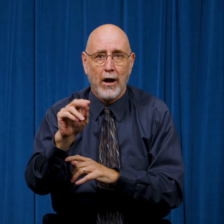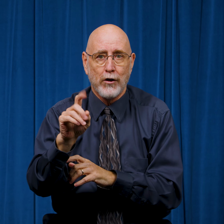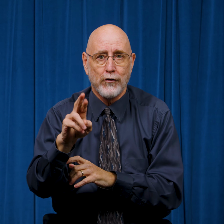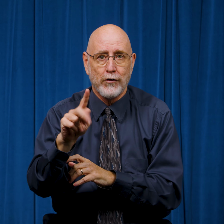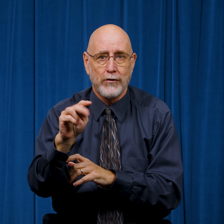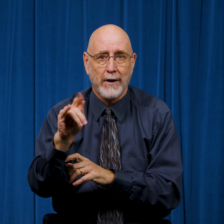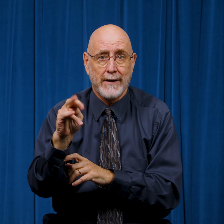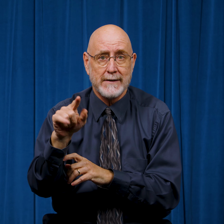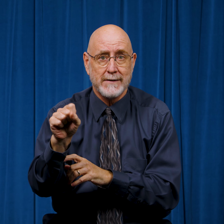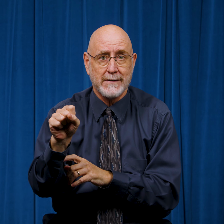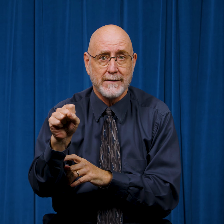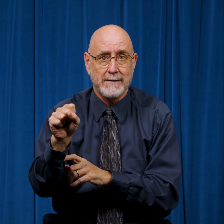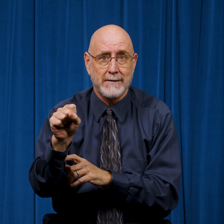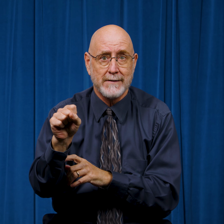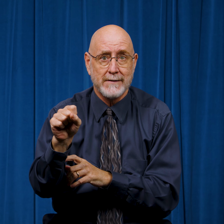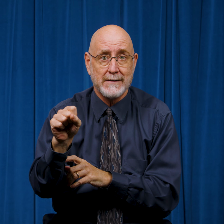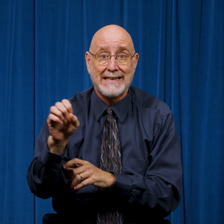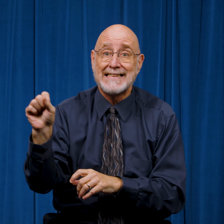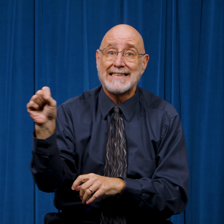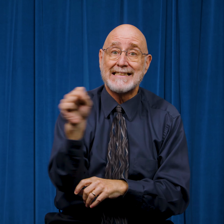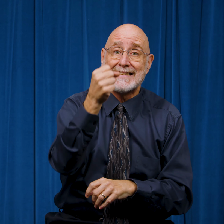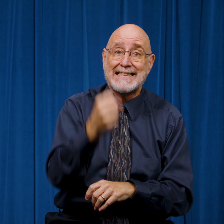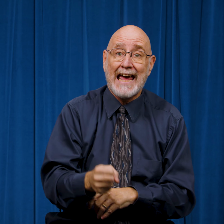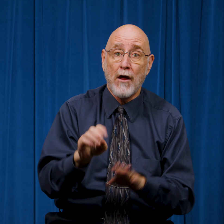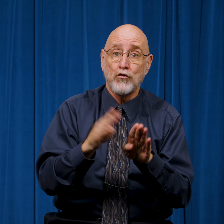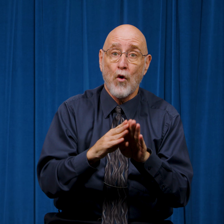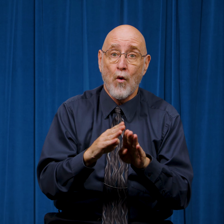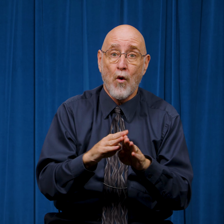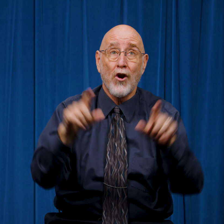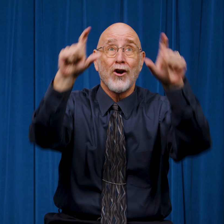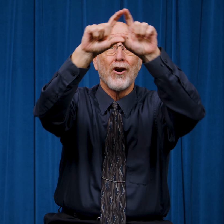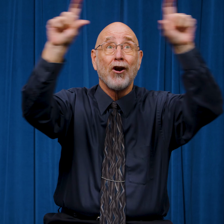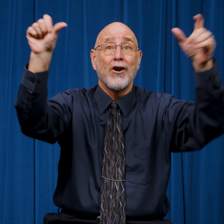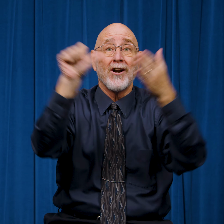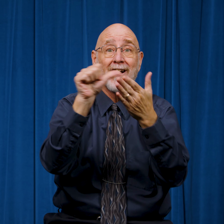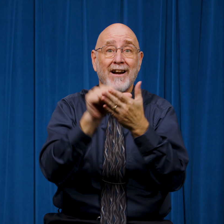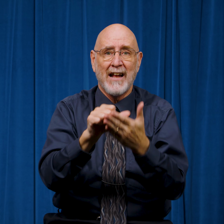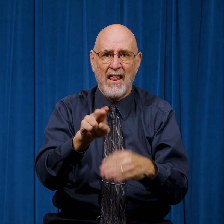Then if we look over the south doorway, we again find engraved the national motto,